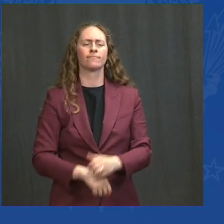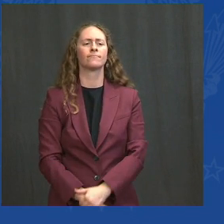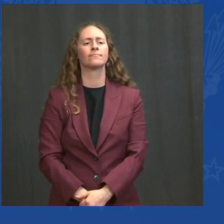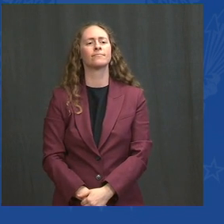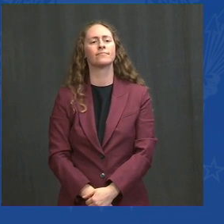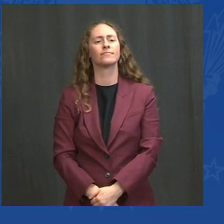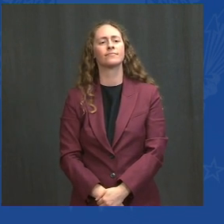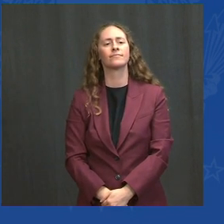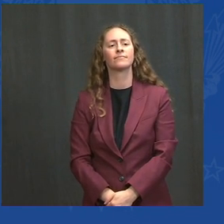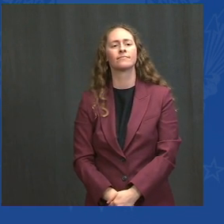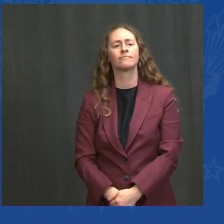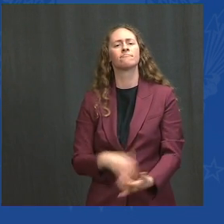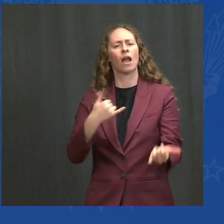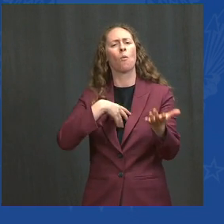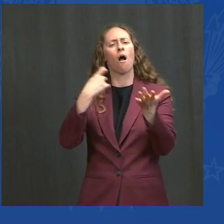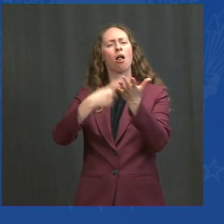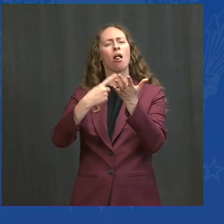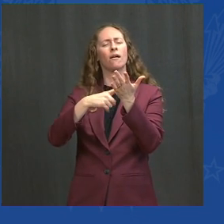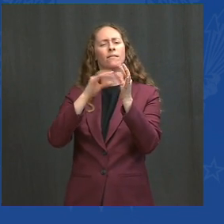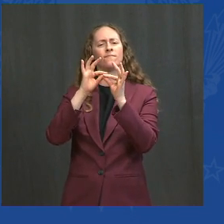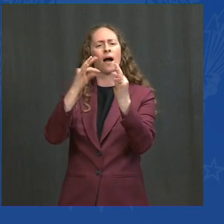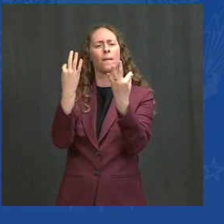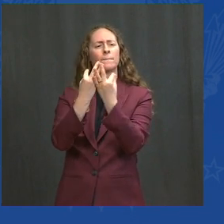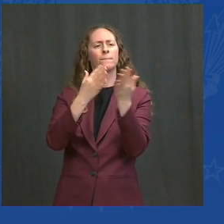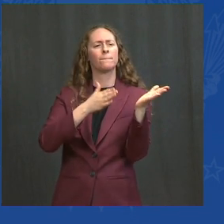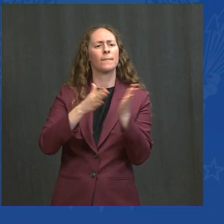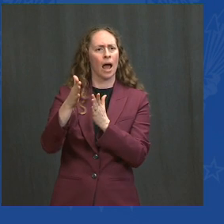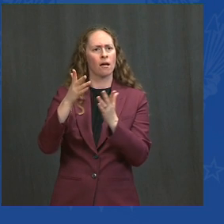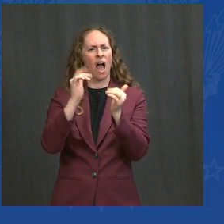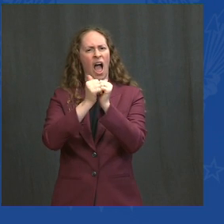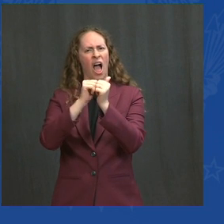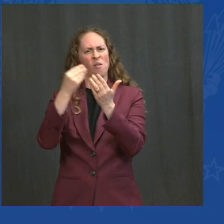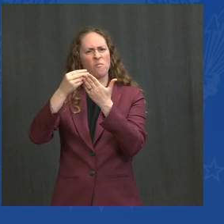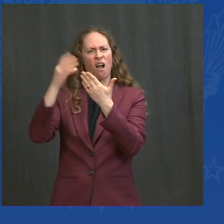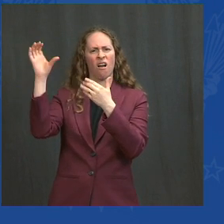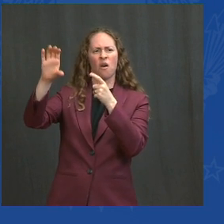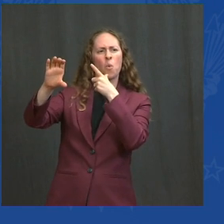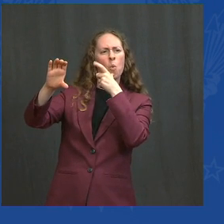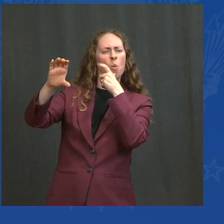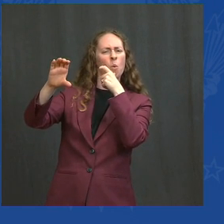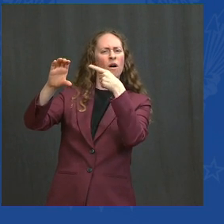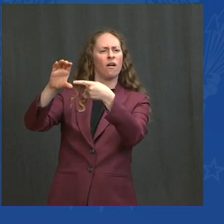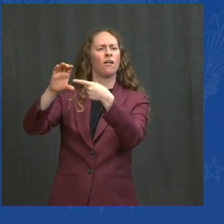let me tell you how I'm going to pay for it. And the American people, in the polling data, overwhelmingly support it.